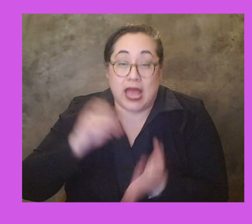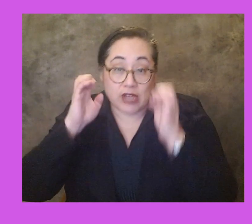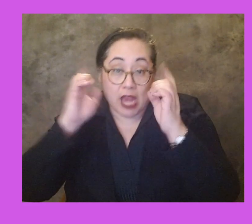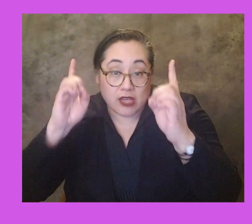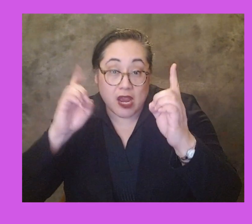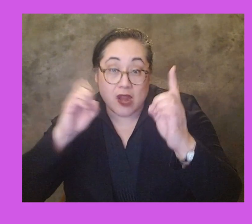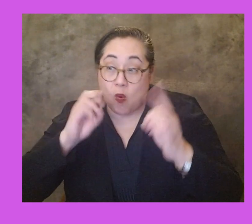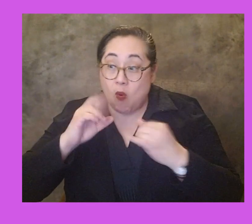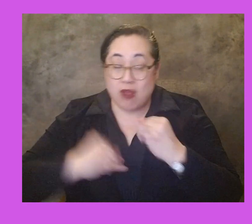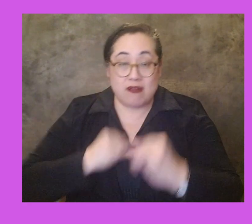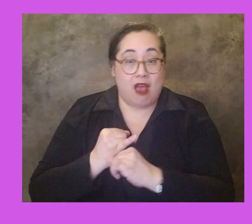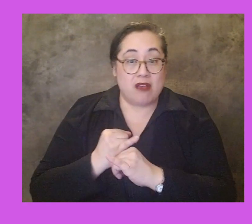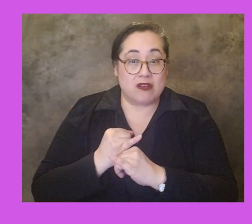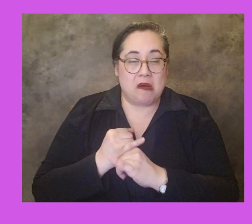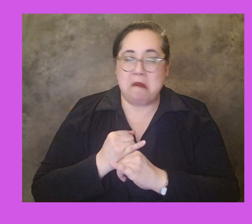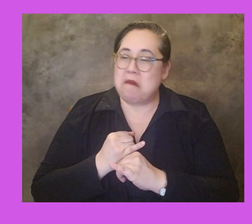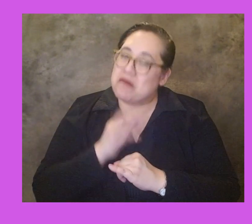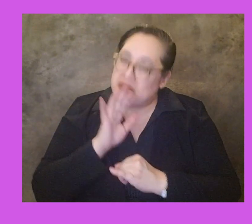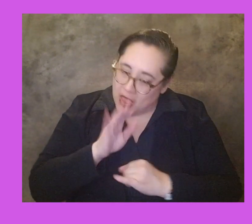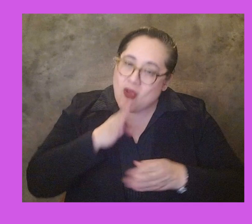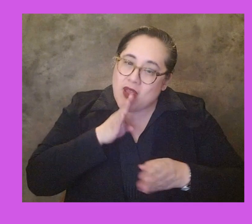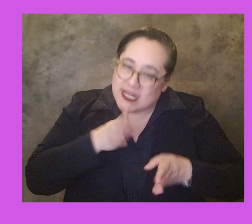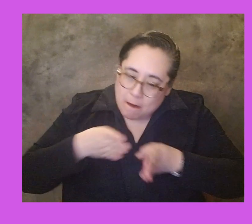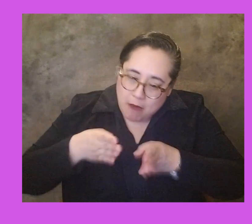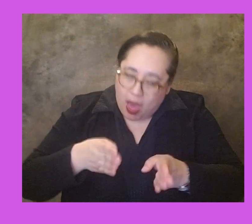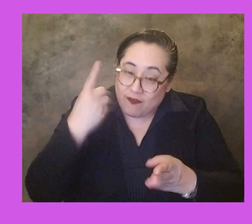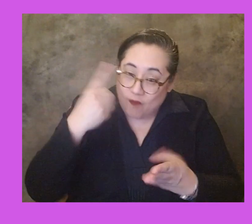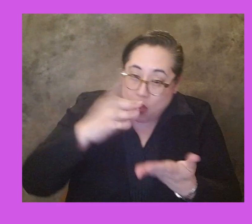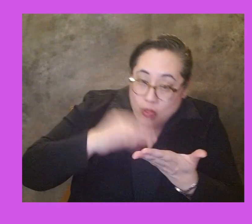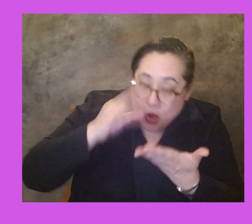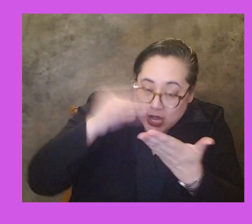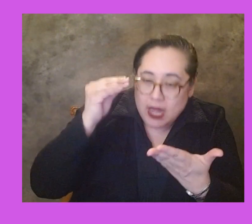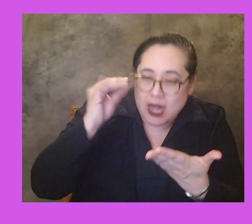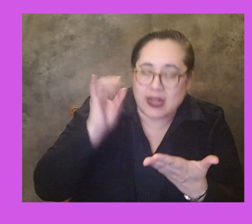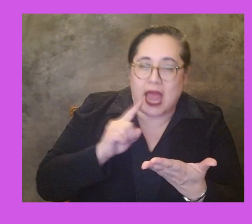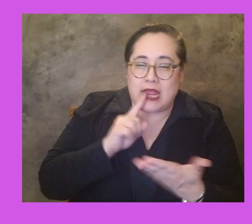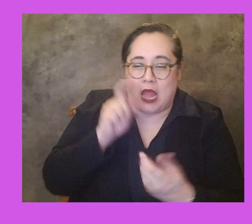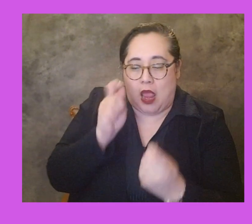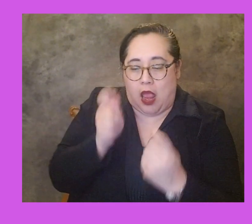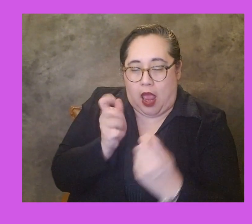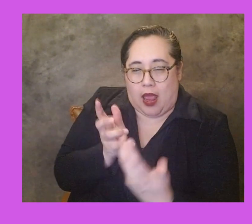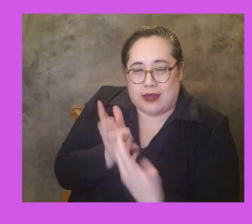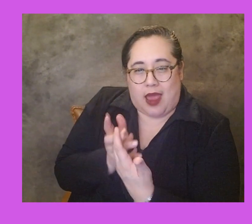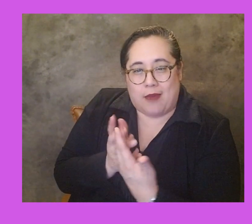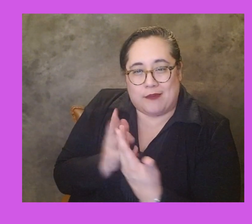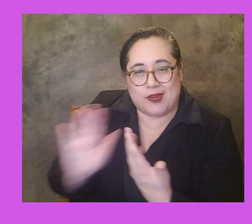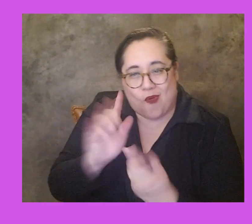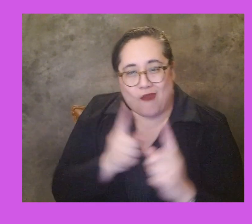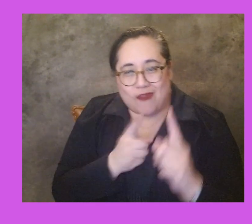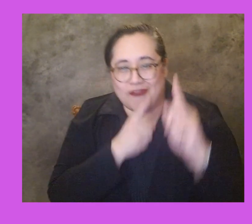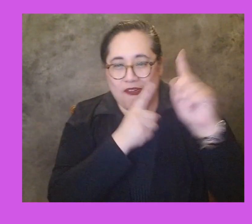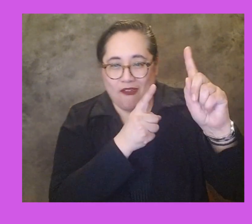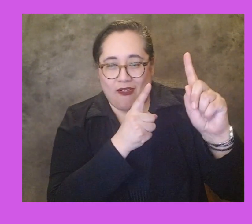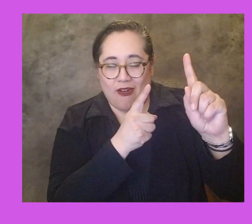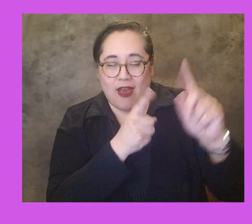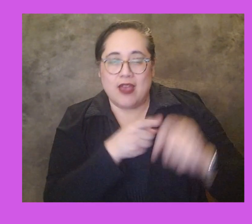Being part of the community, you can specialize in legal, medical, different types of interpreting,